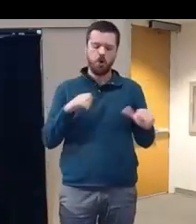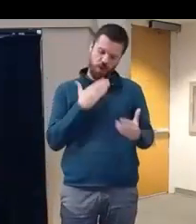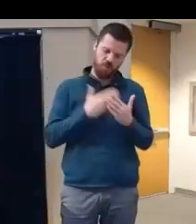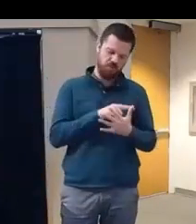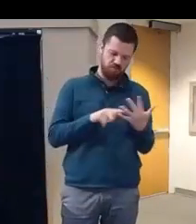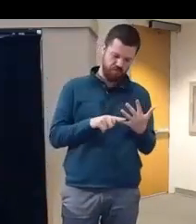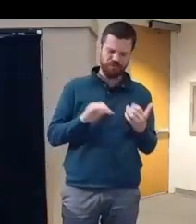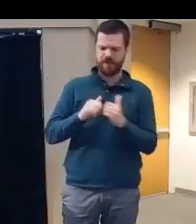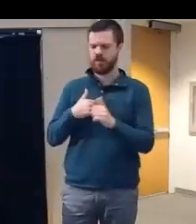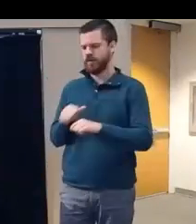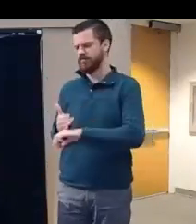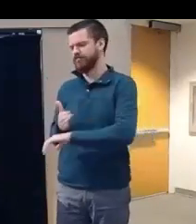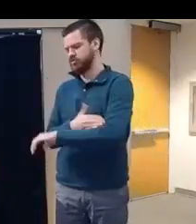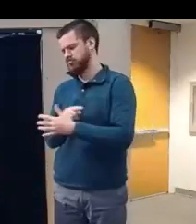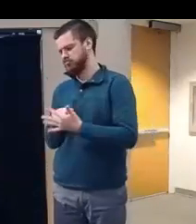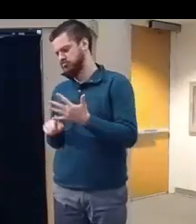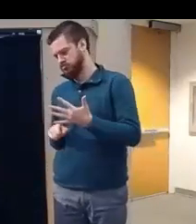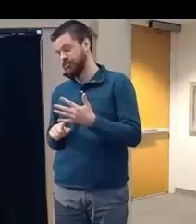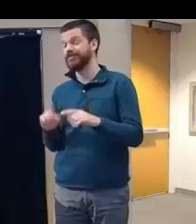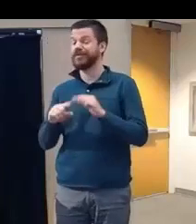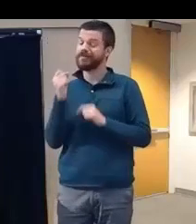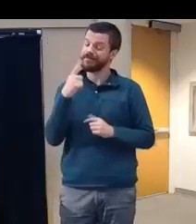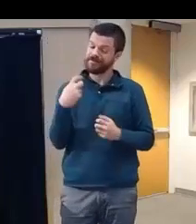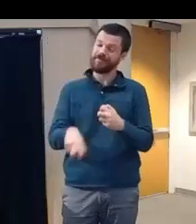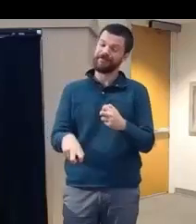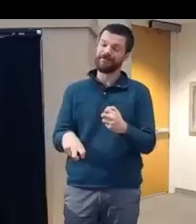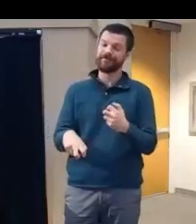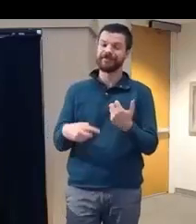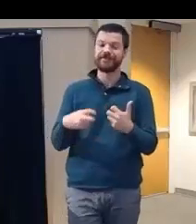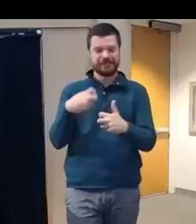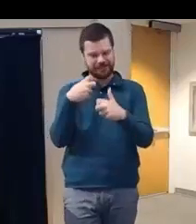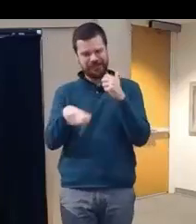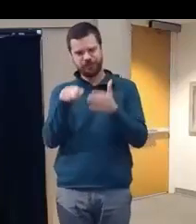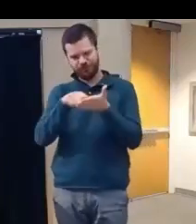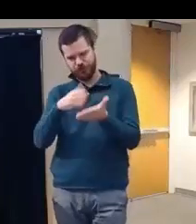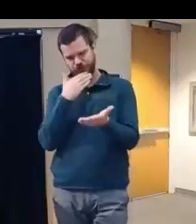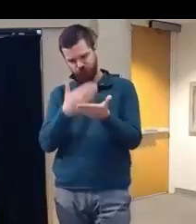and I think that's our job but it is difficult you know to write a good quality evaluation so